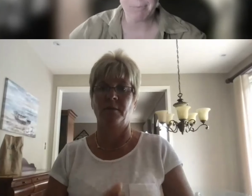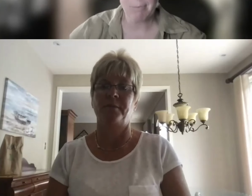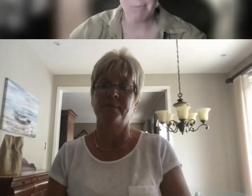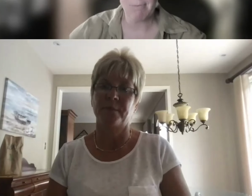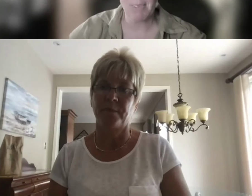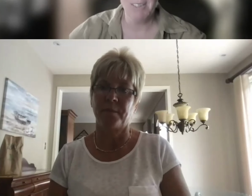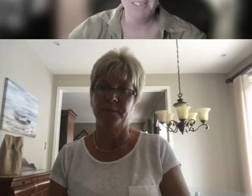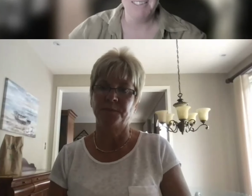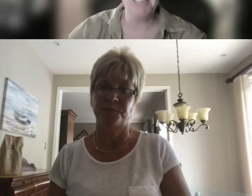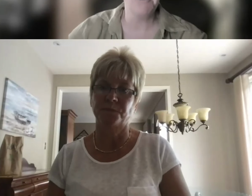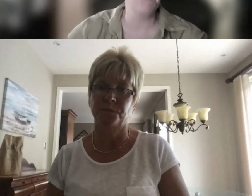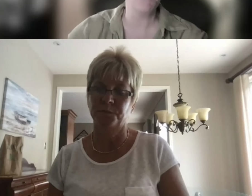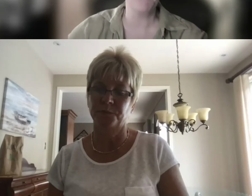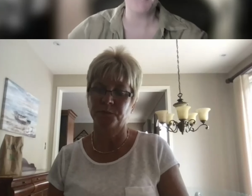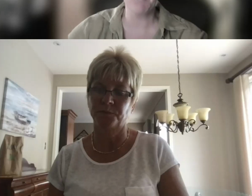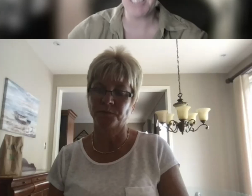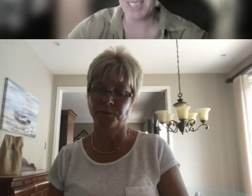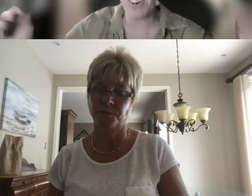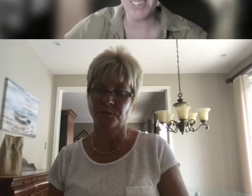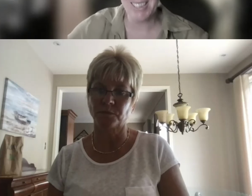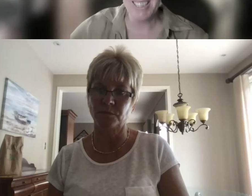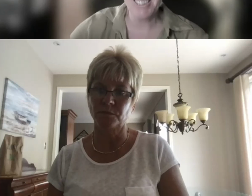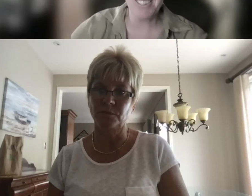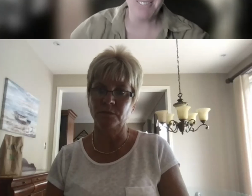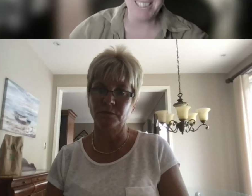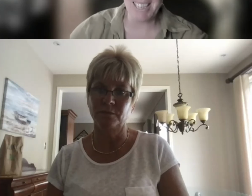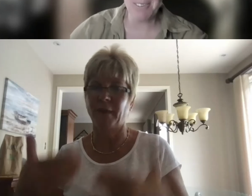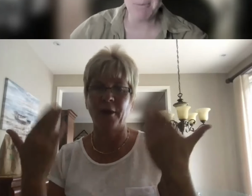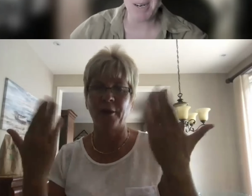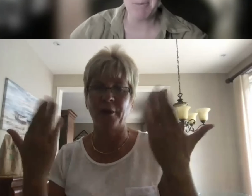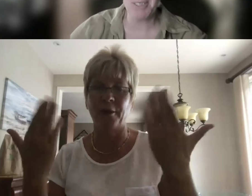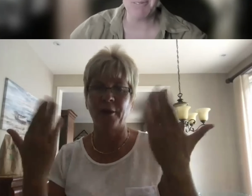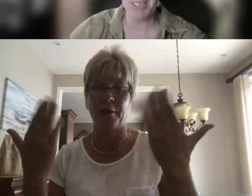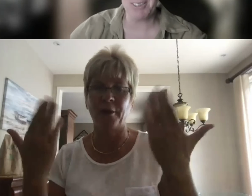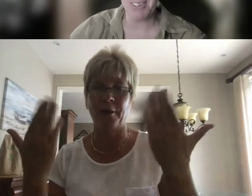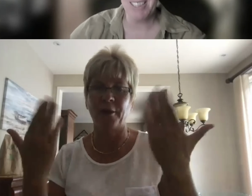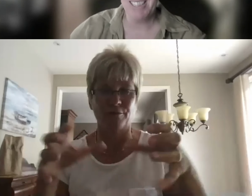I don't know whatever we call the general public view.